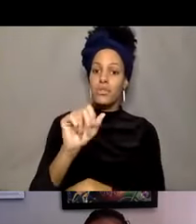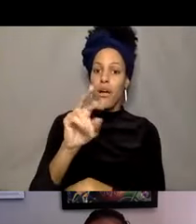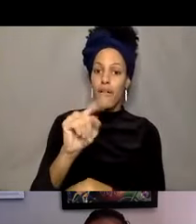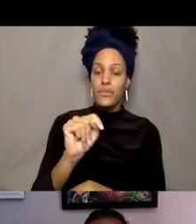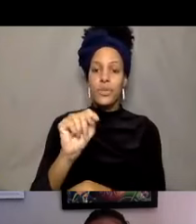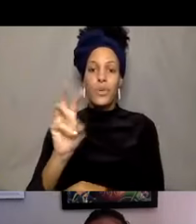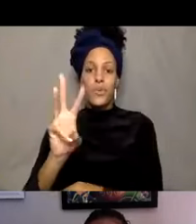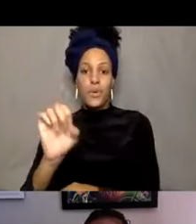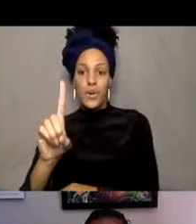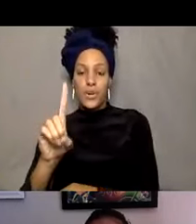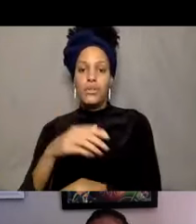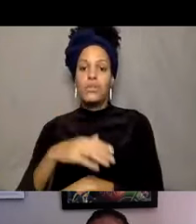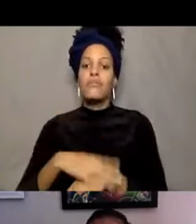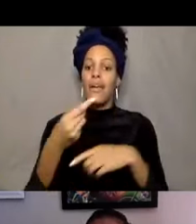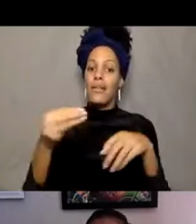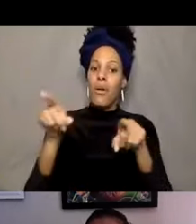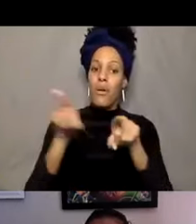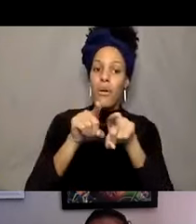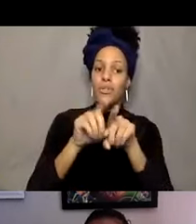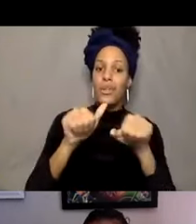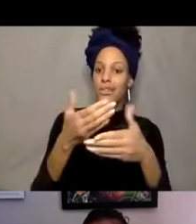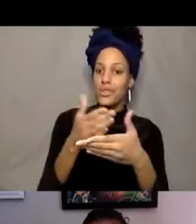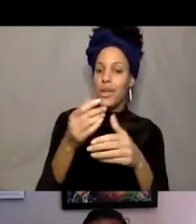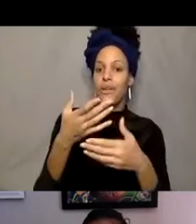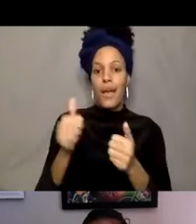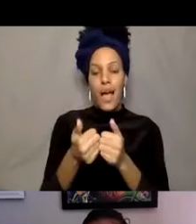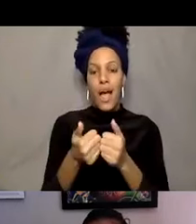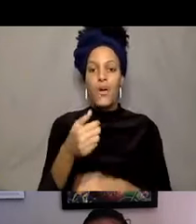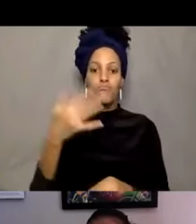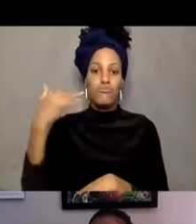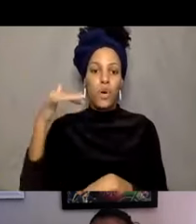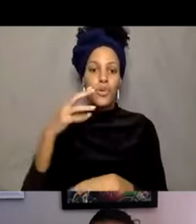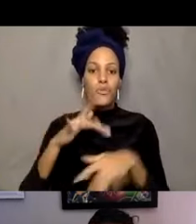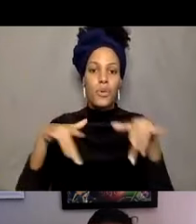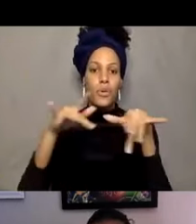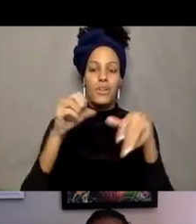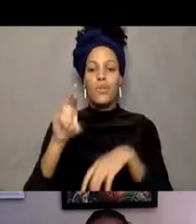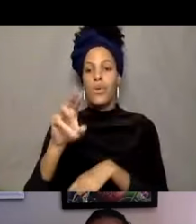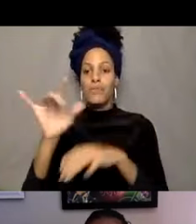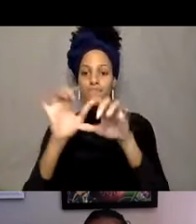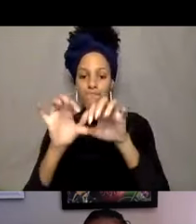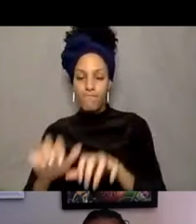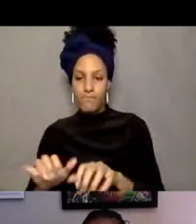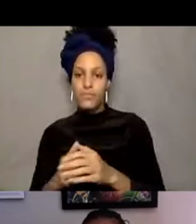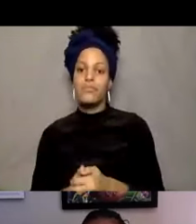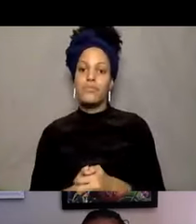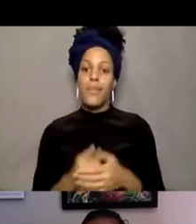that MRAC will share via audio recording or transcript. This year, we're also accepting Spanish written